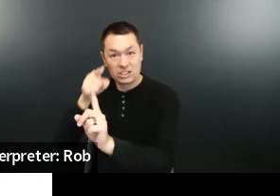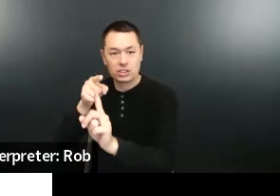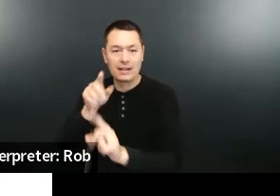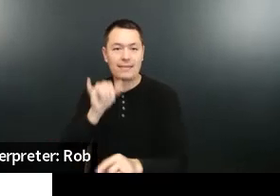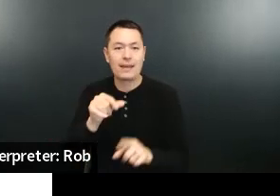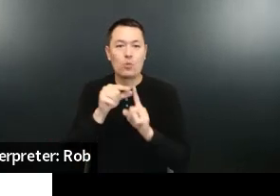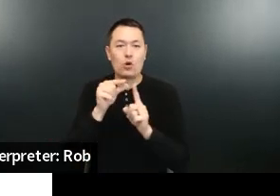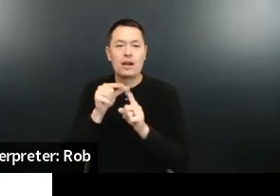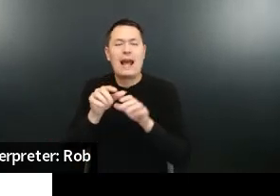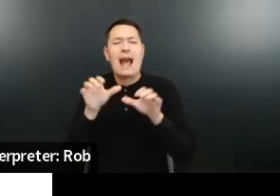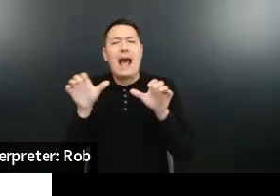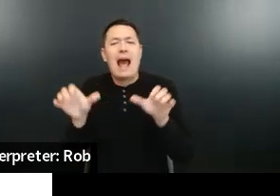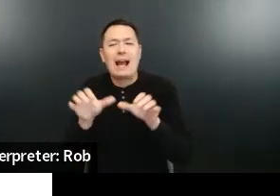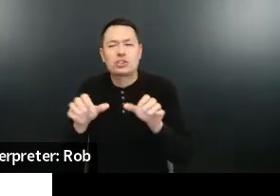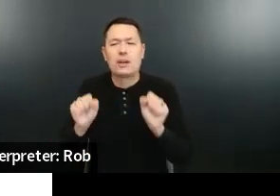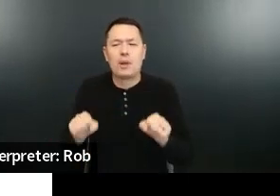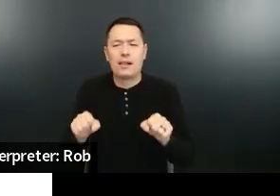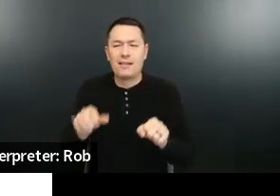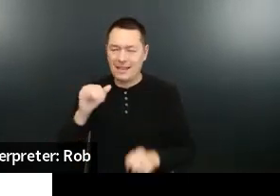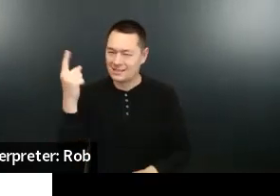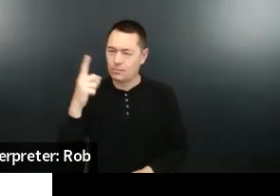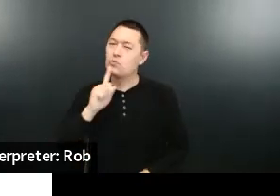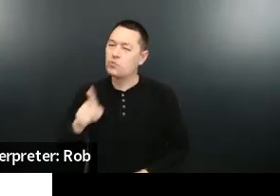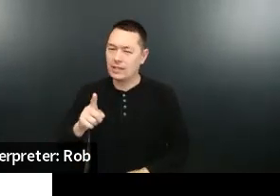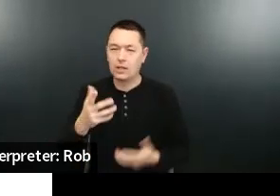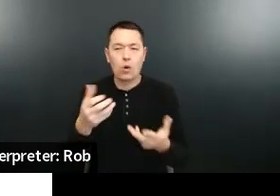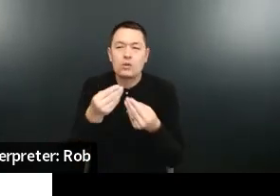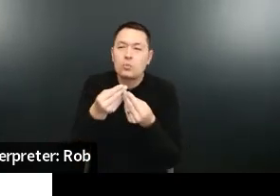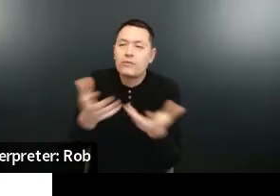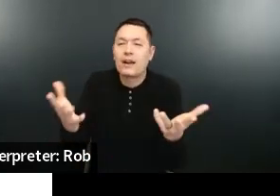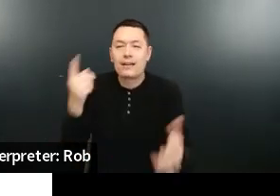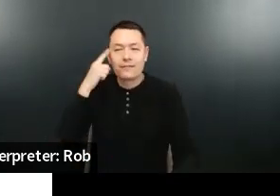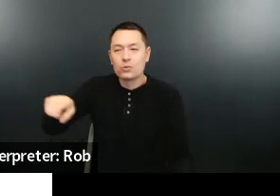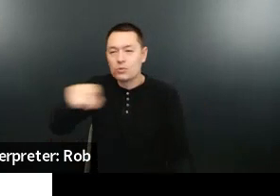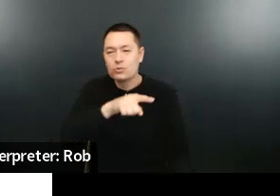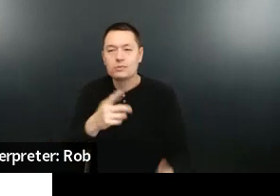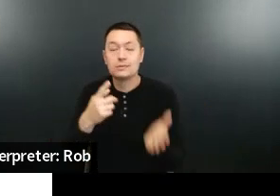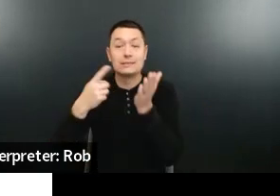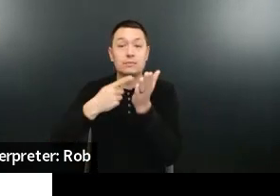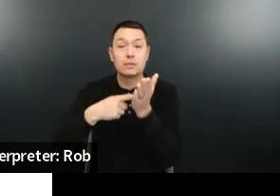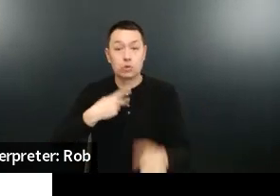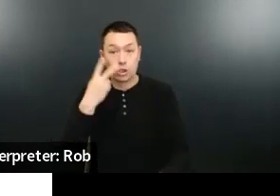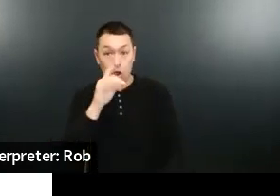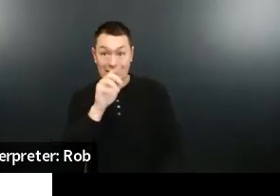And that's one of the things that we really want to be able to provide for you is sometimes when we look at data, then vocalic.